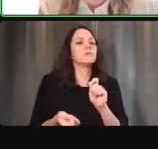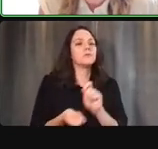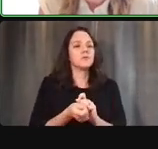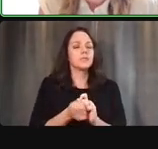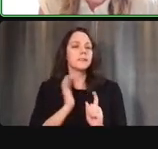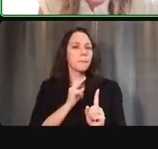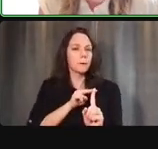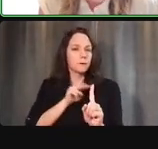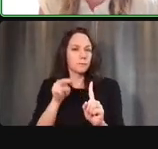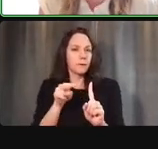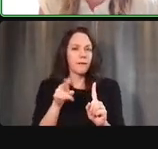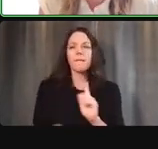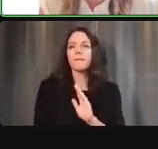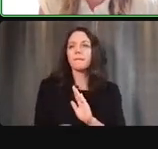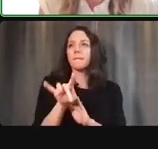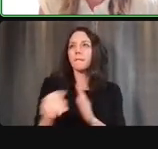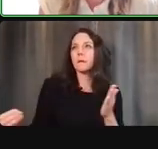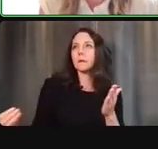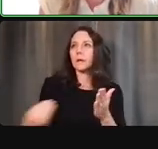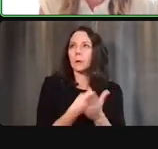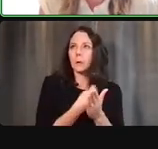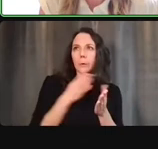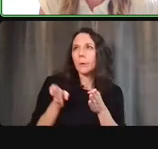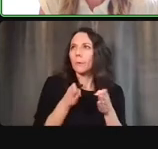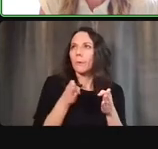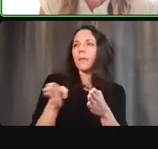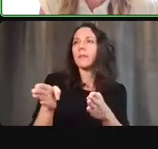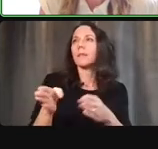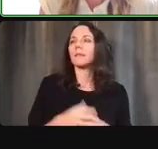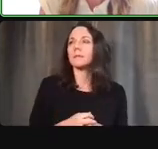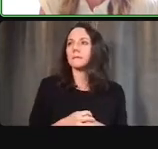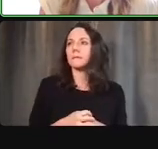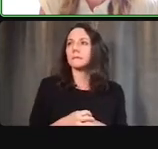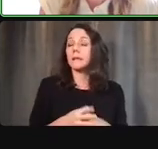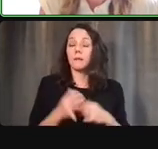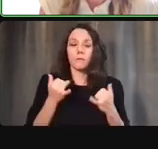Take the time now while looking at this image, to develop a set of actions